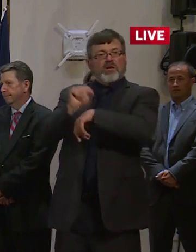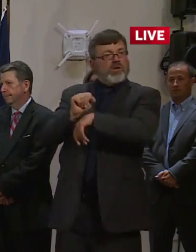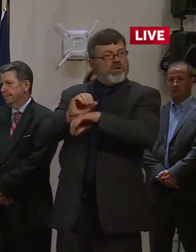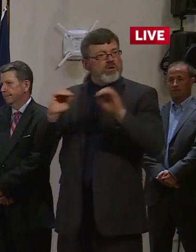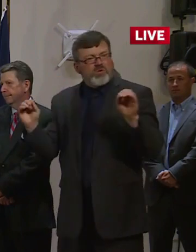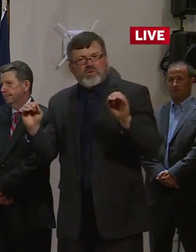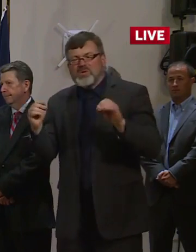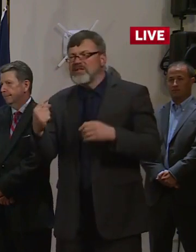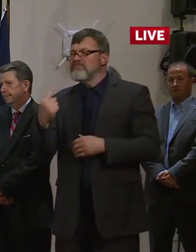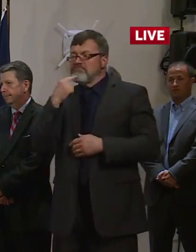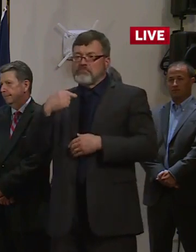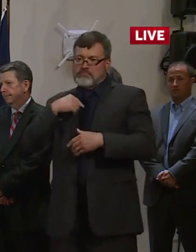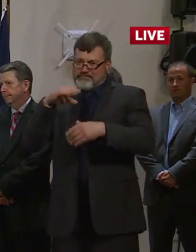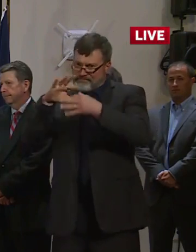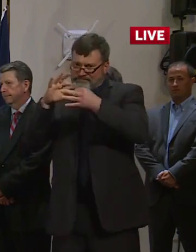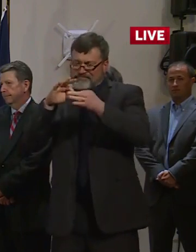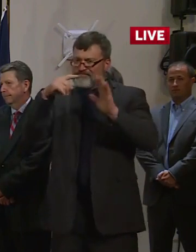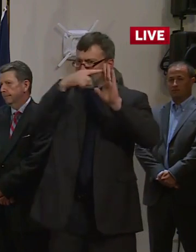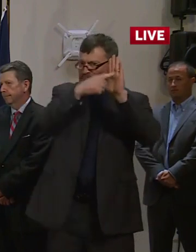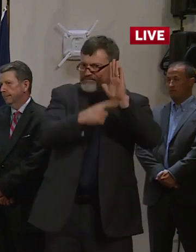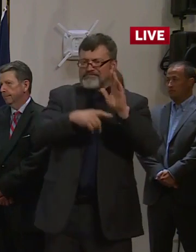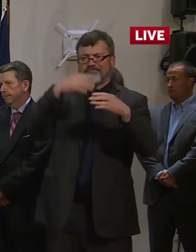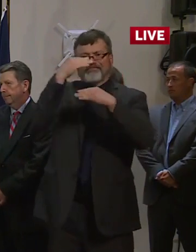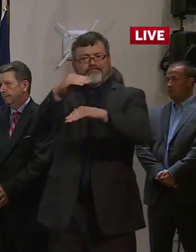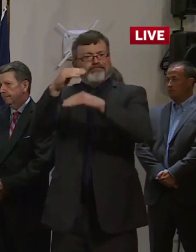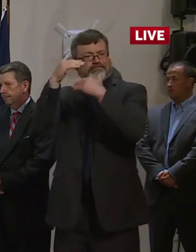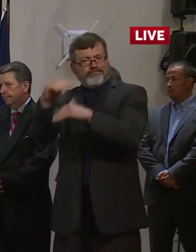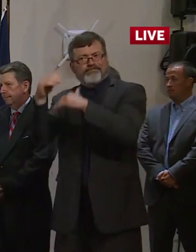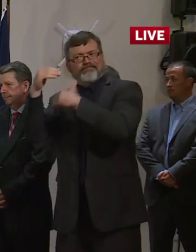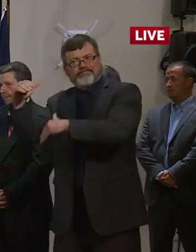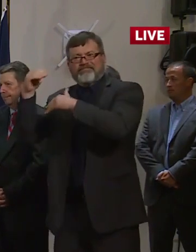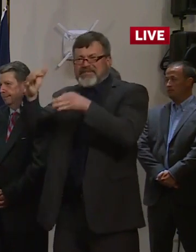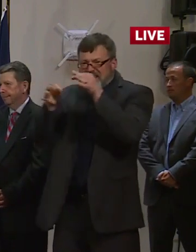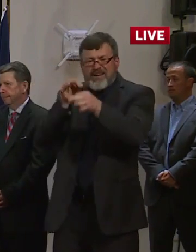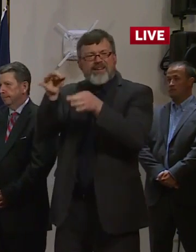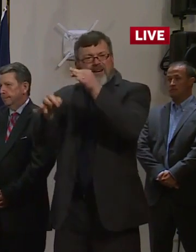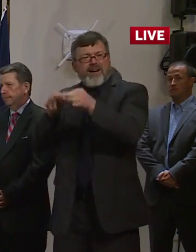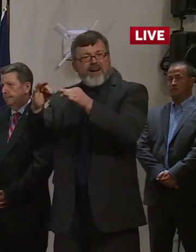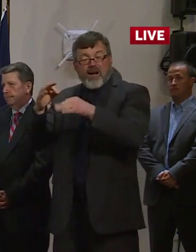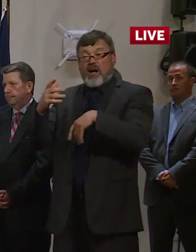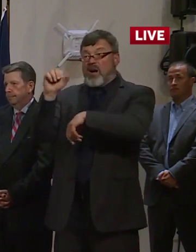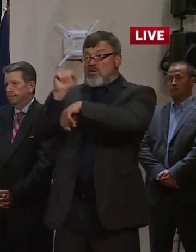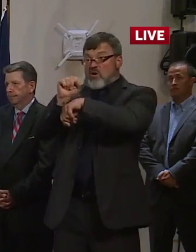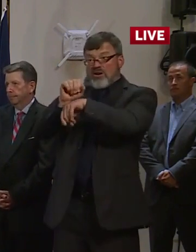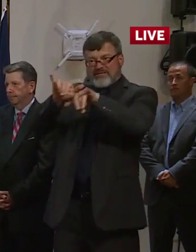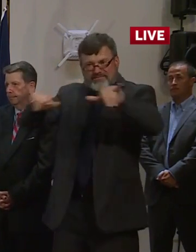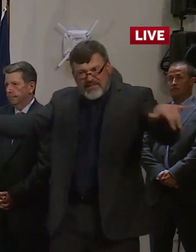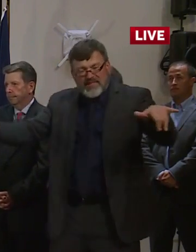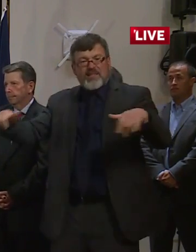MISSING TIME WITH FAMILY AND FRIENDS, PUTTING OFF WEDDINGS,